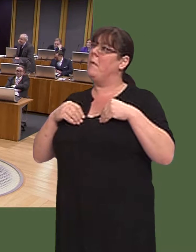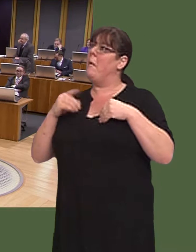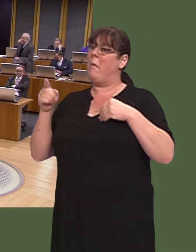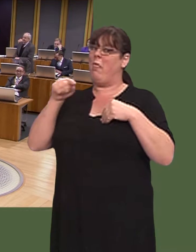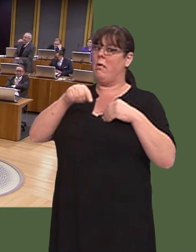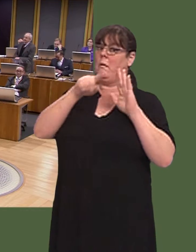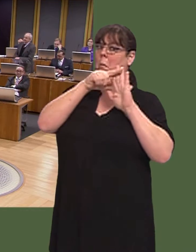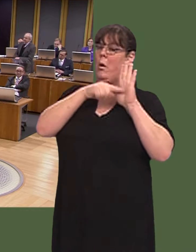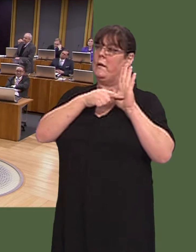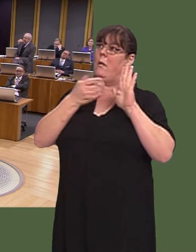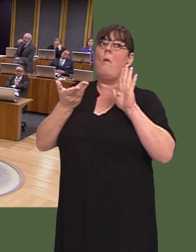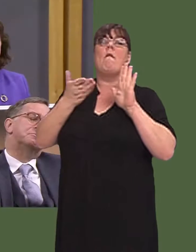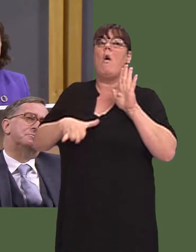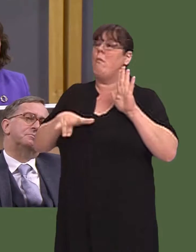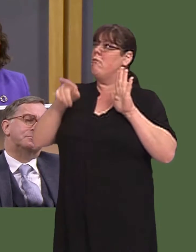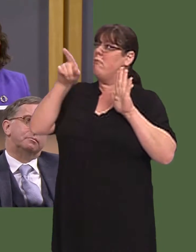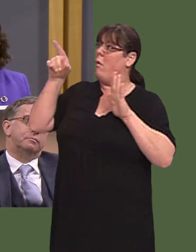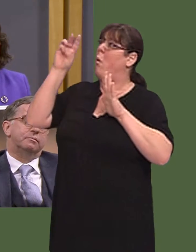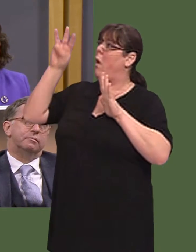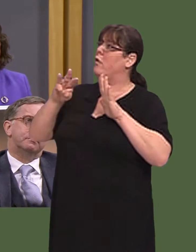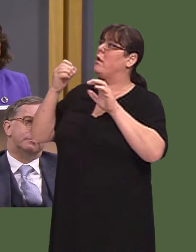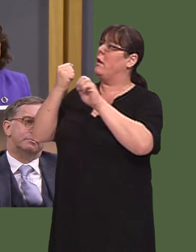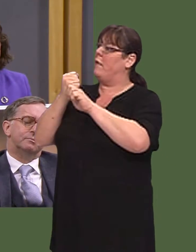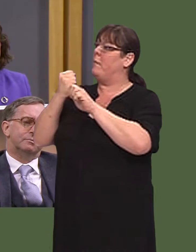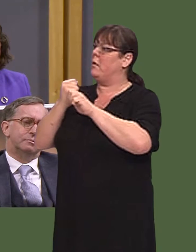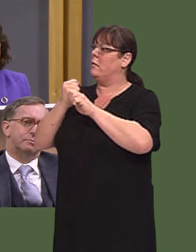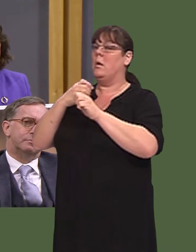this is a Welsh Government policy for improving the condition of the Welsh language in Wales,